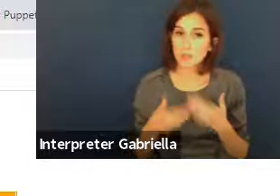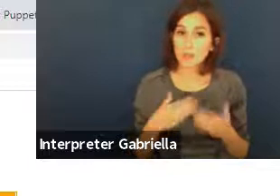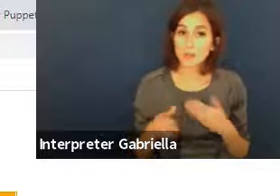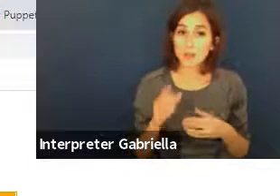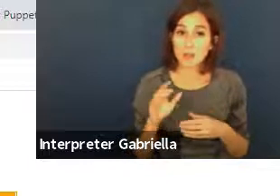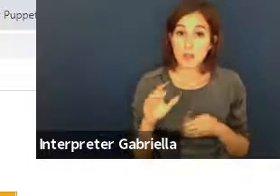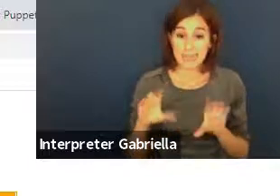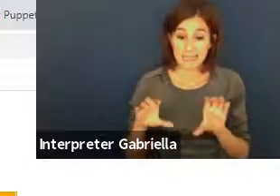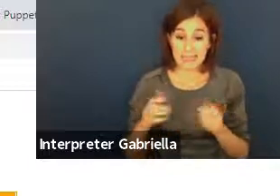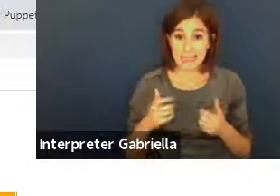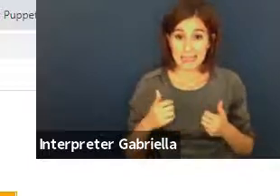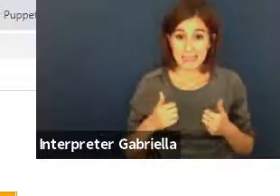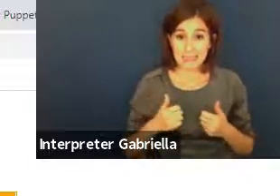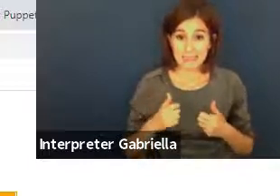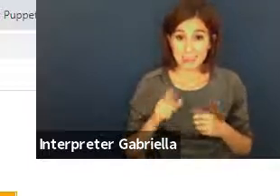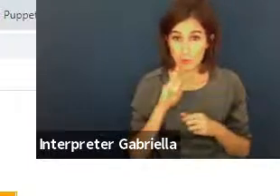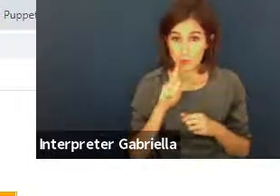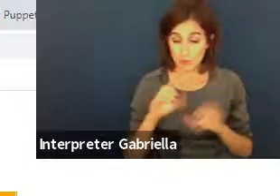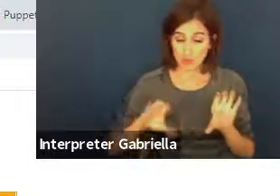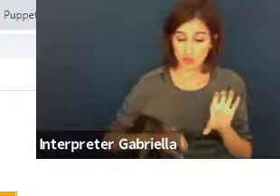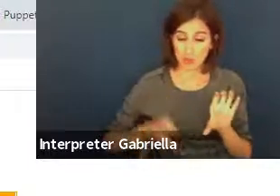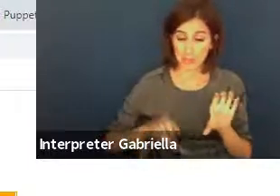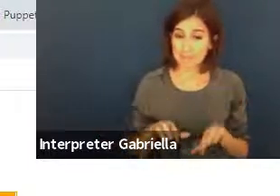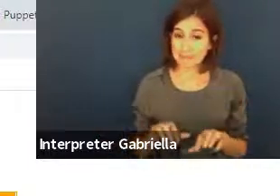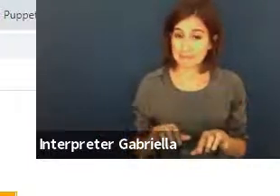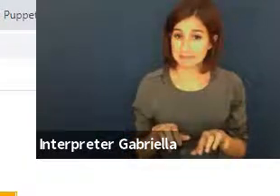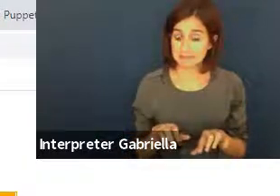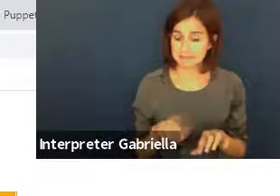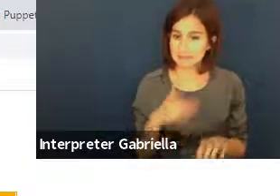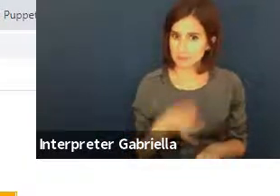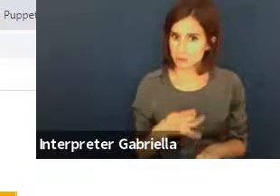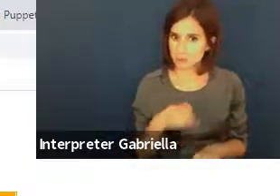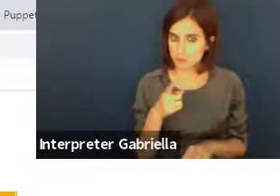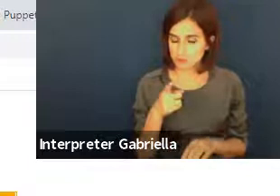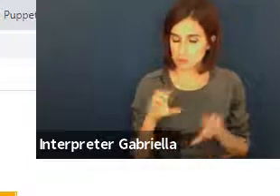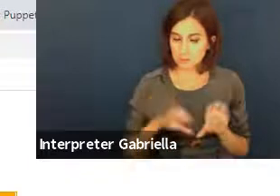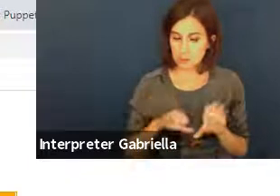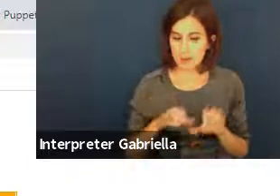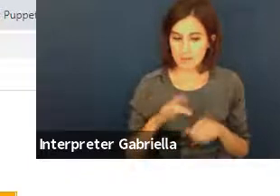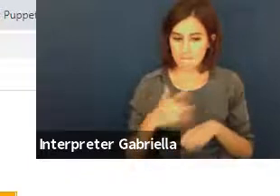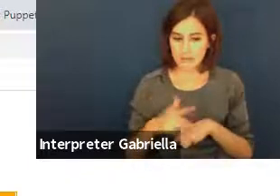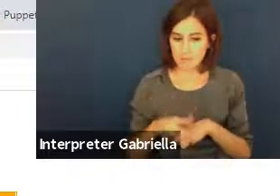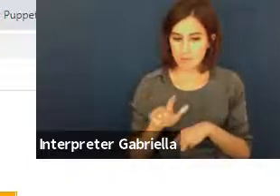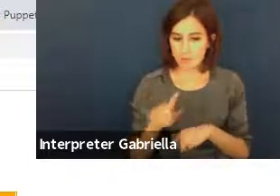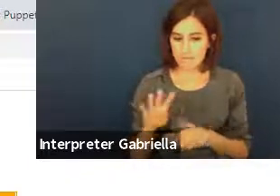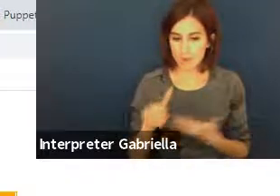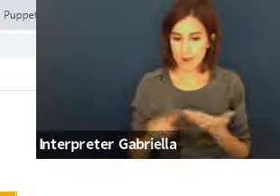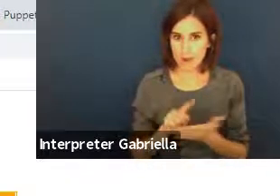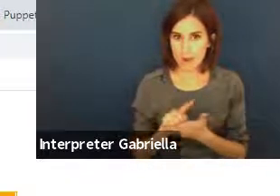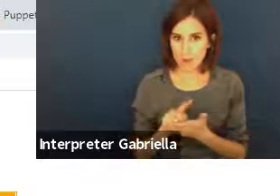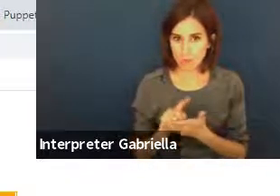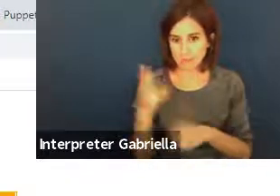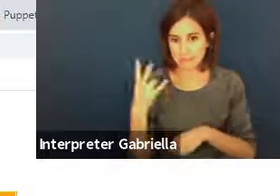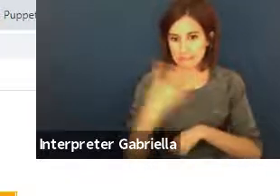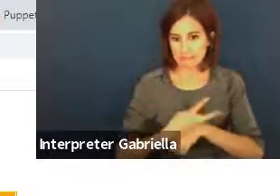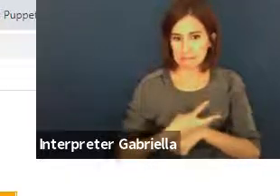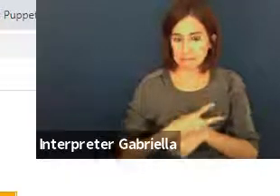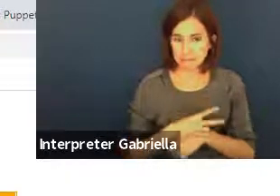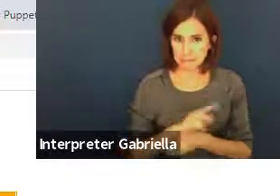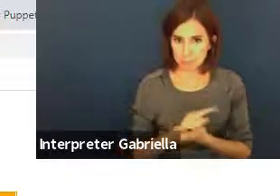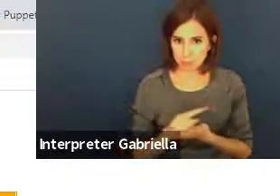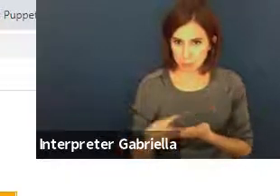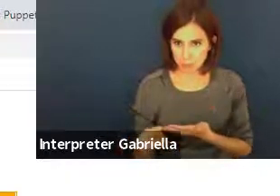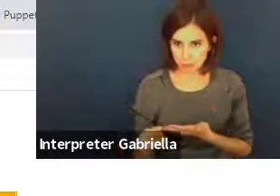Linda Kobashigawa: Our chat widget here. And so the thing with chat. Is it is available 24 seven chat, they will always when whenever someone uses chat. You will always reach a librarian.